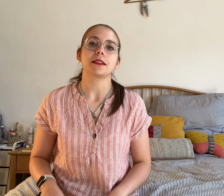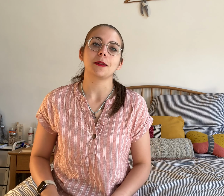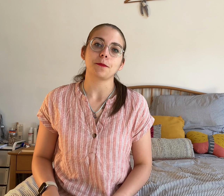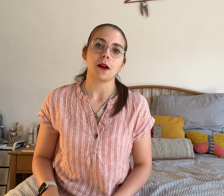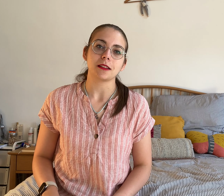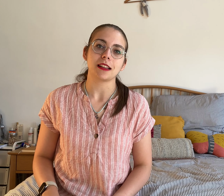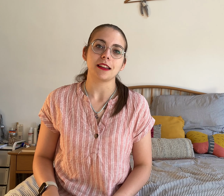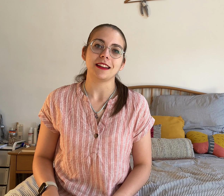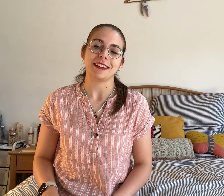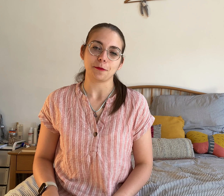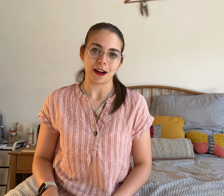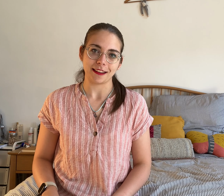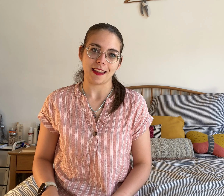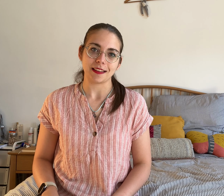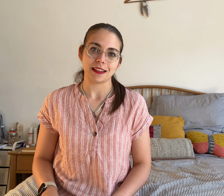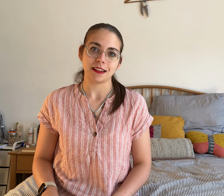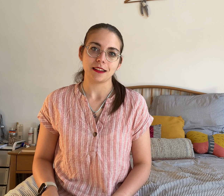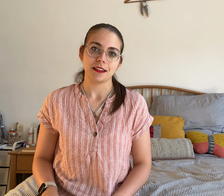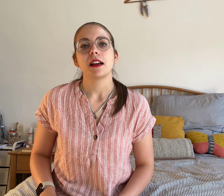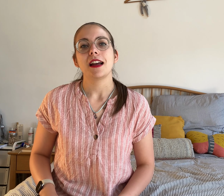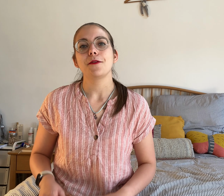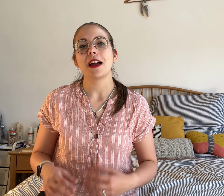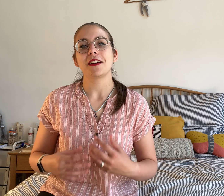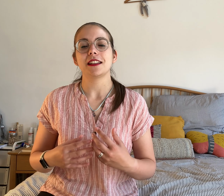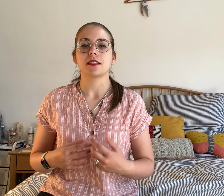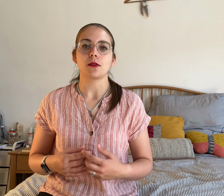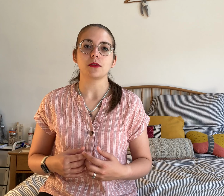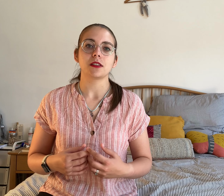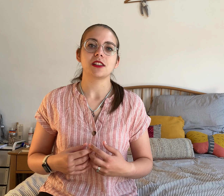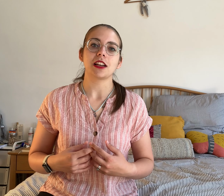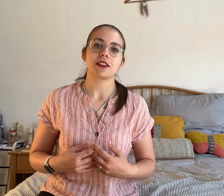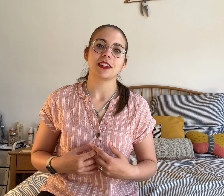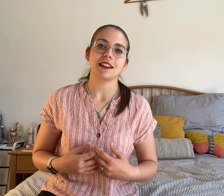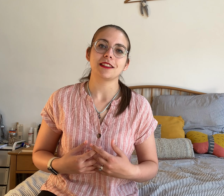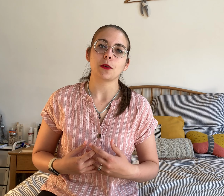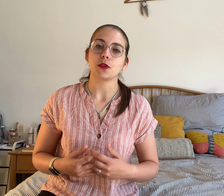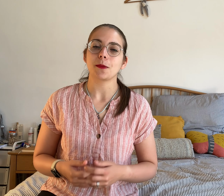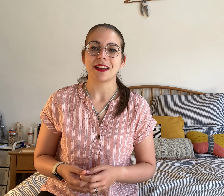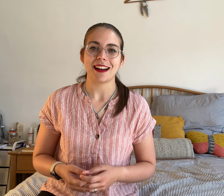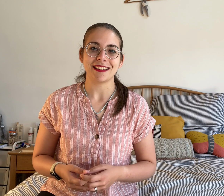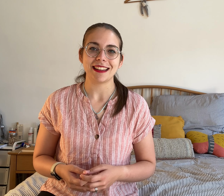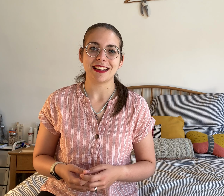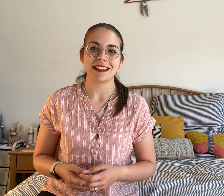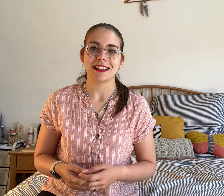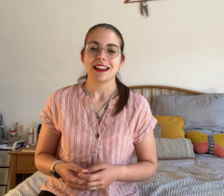the parts that you need to practice. If you have any songs suggestions or topic ideas,